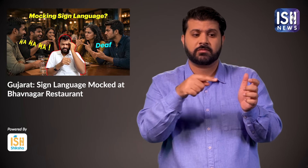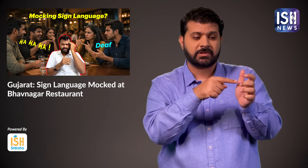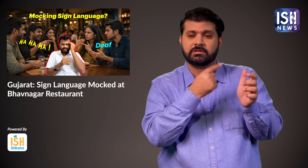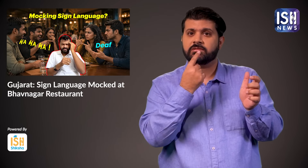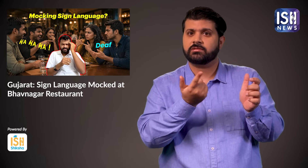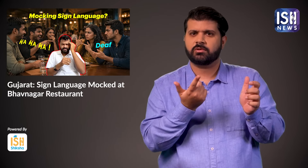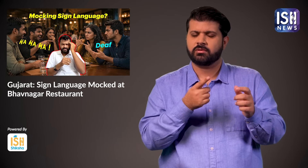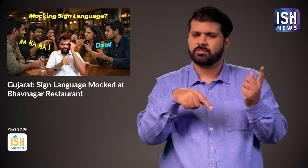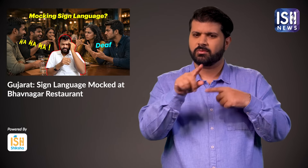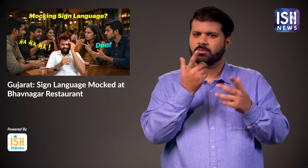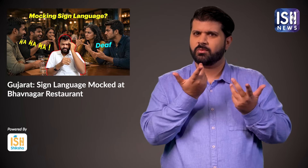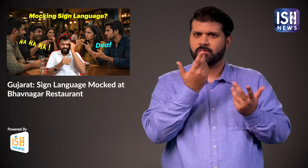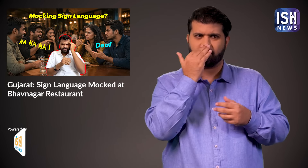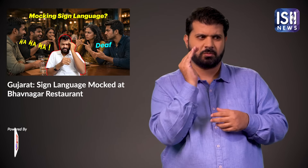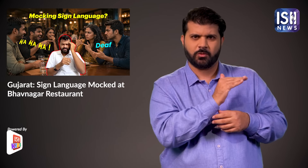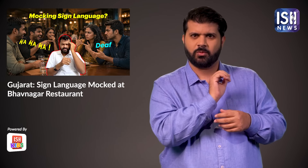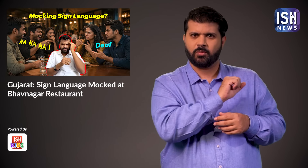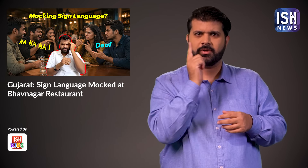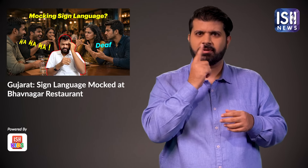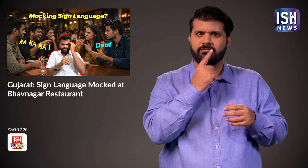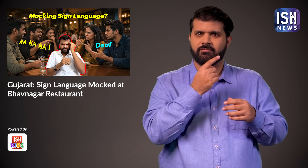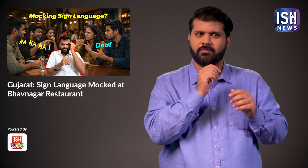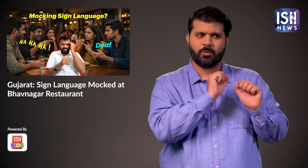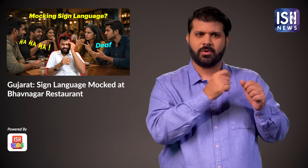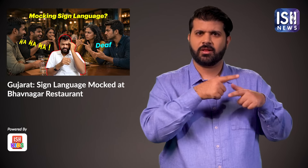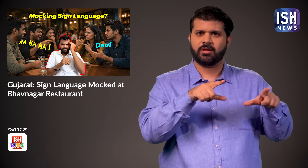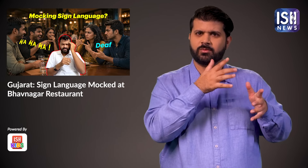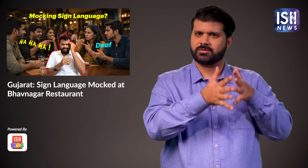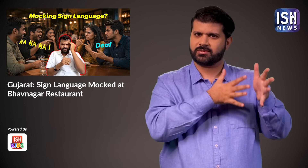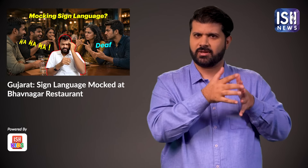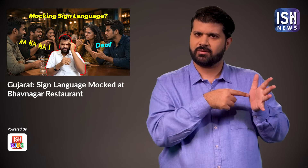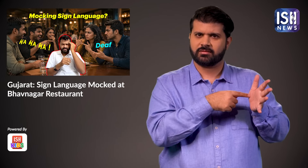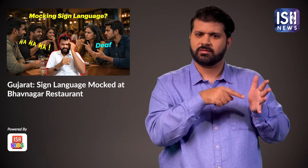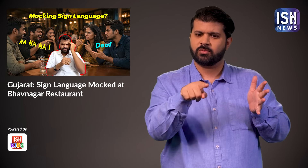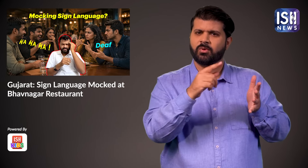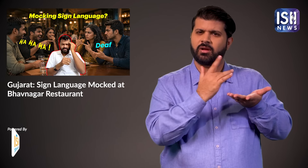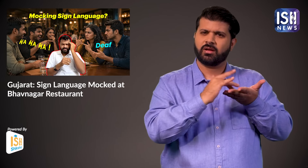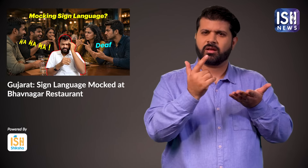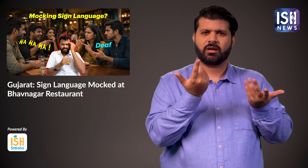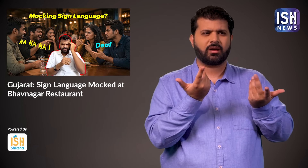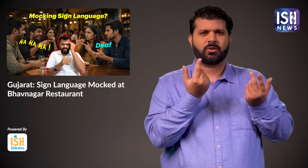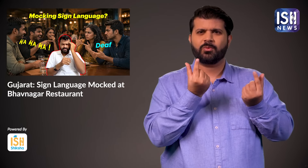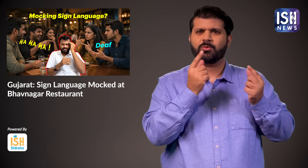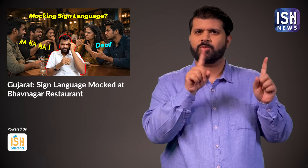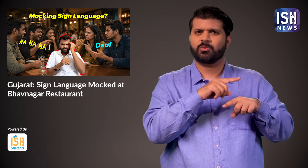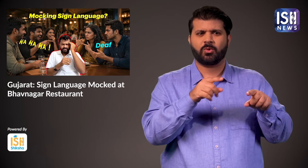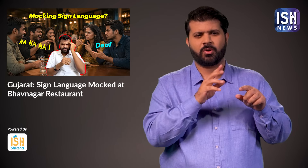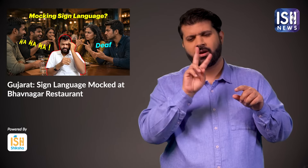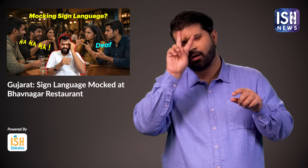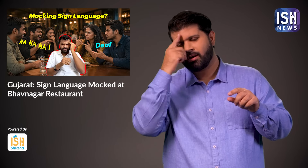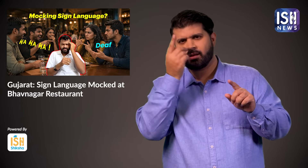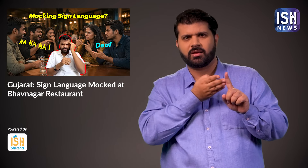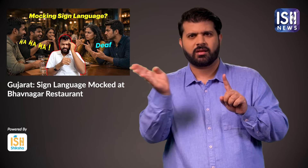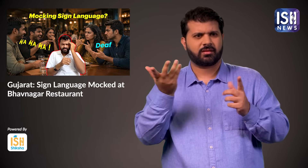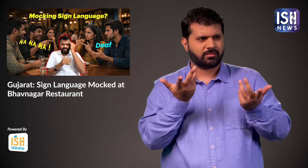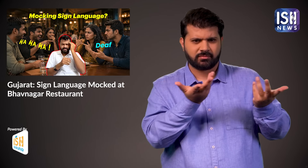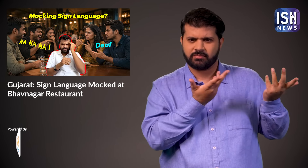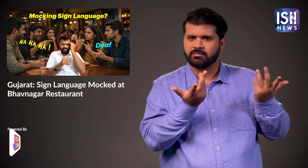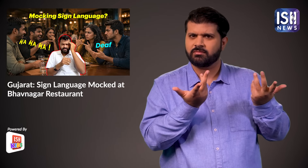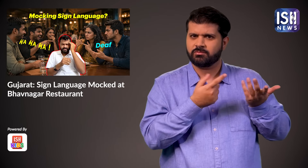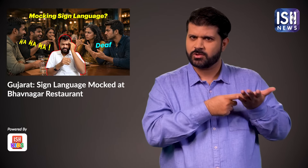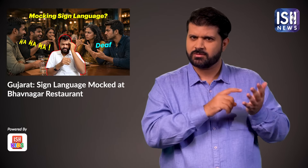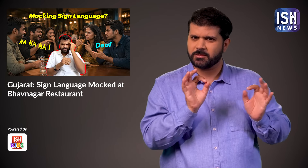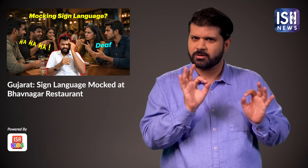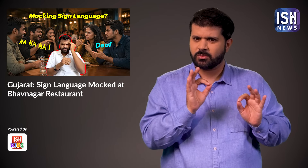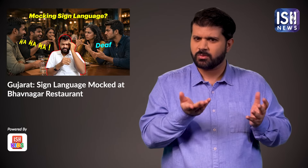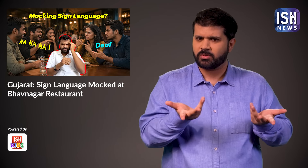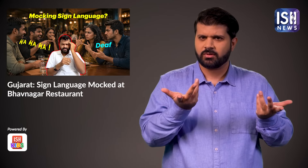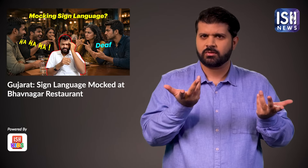The message said: why are you mocking our Deaf language, sign language, and making vulgar gestures? This is disrespectful.